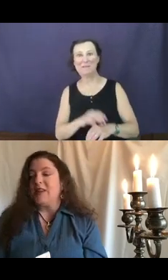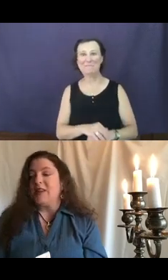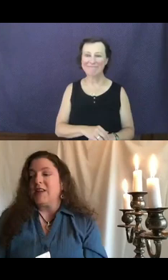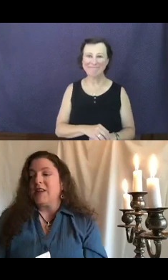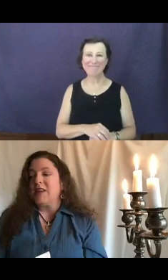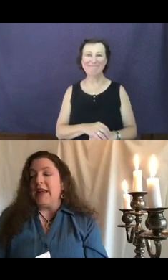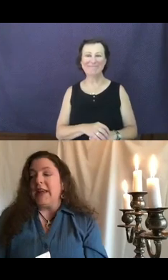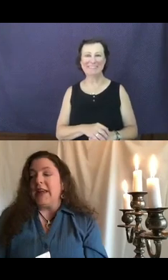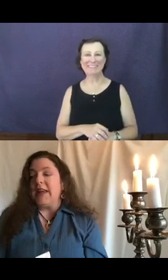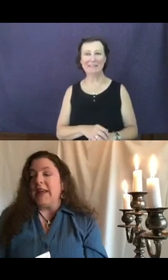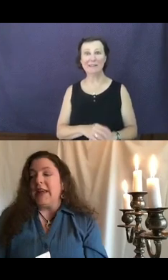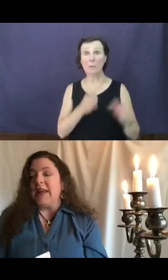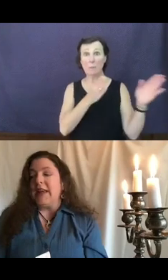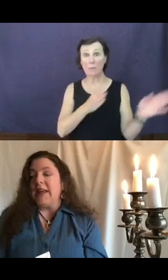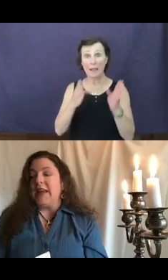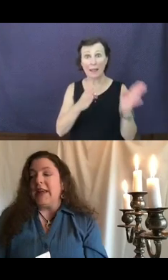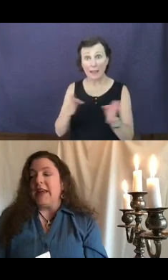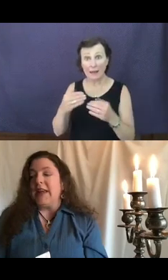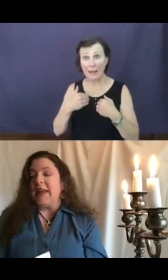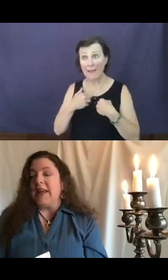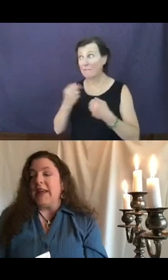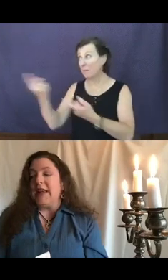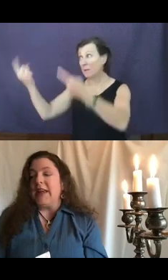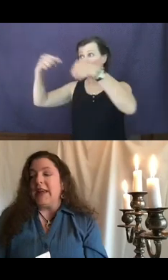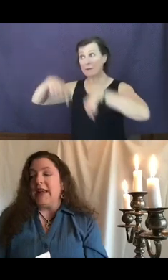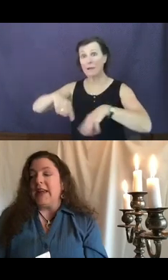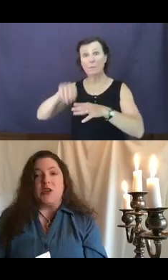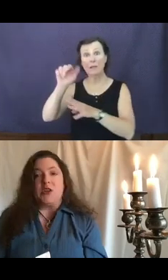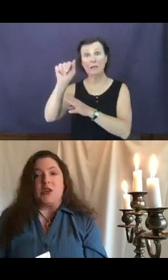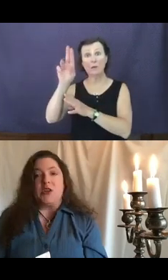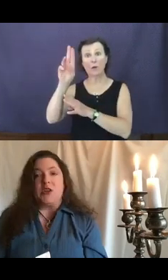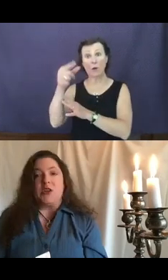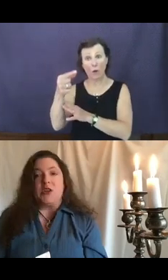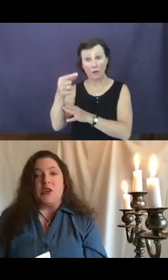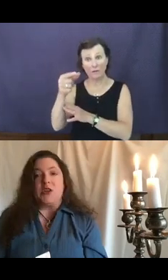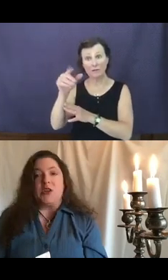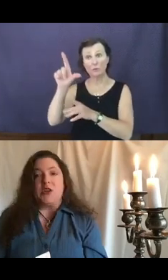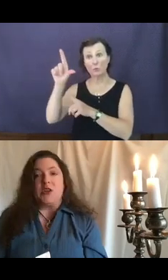The plan is to have them come in August of 2021.